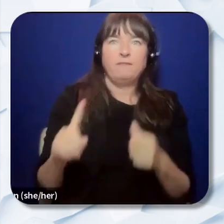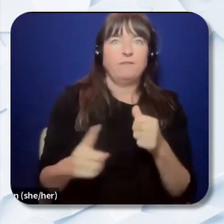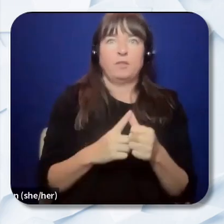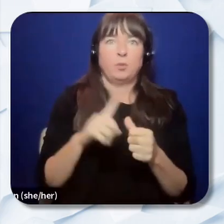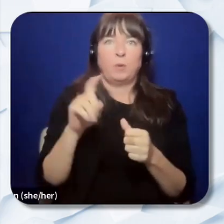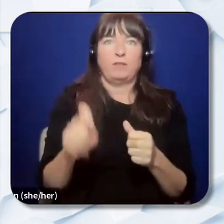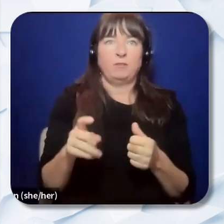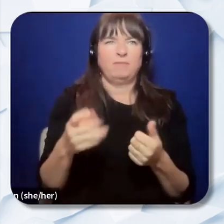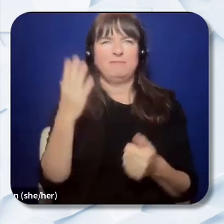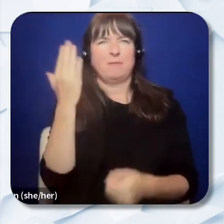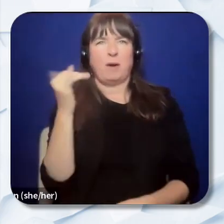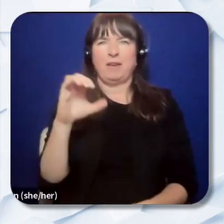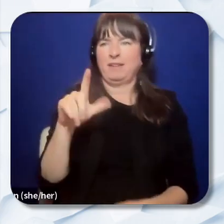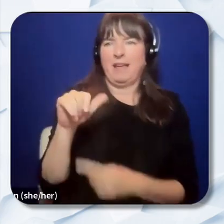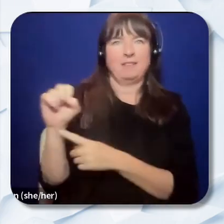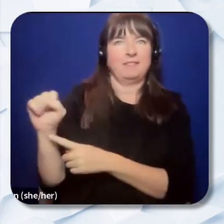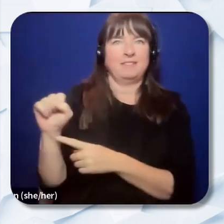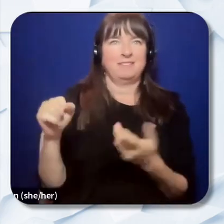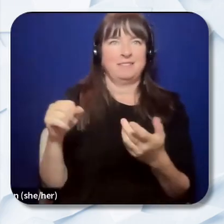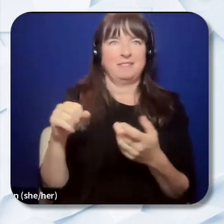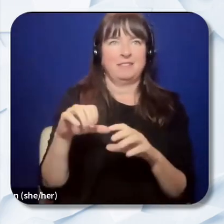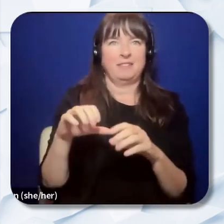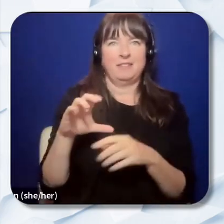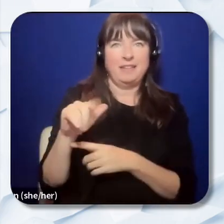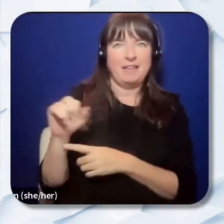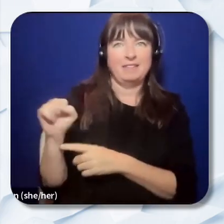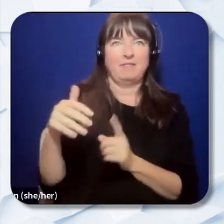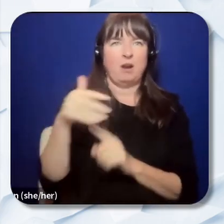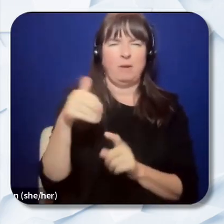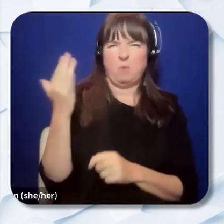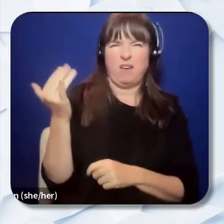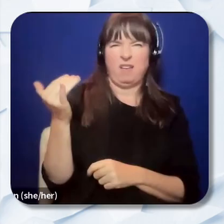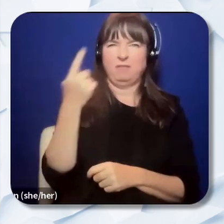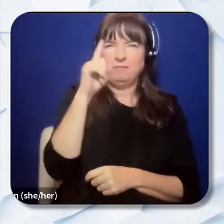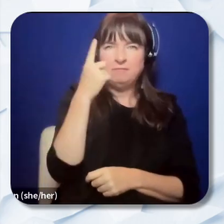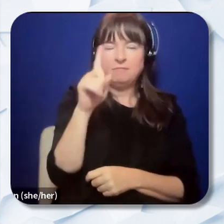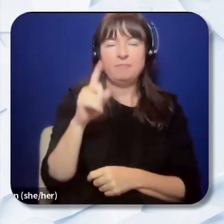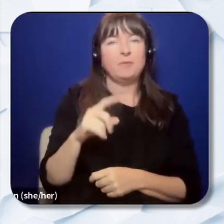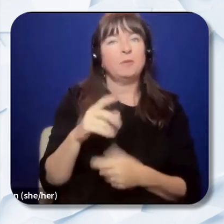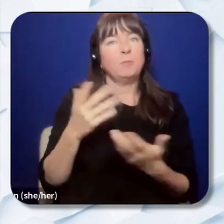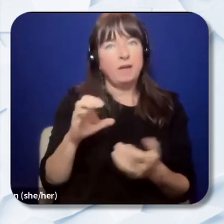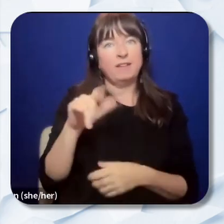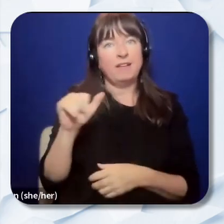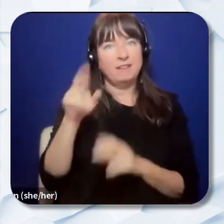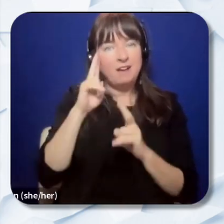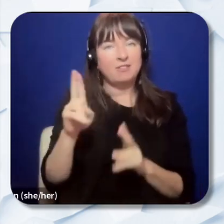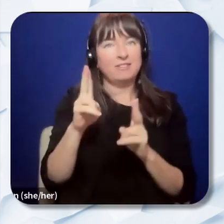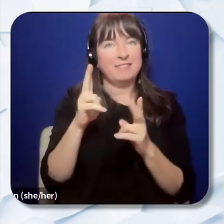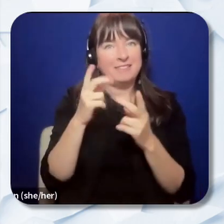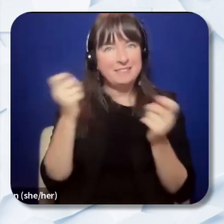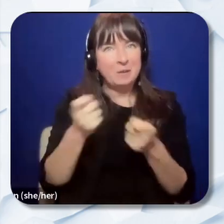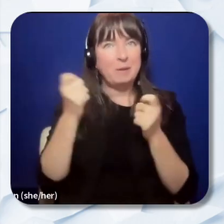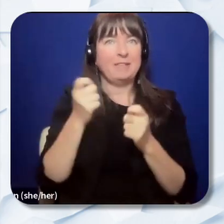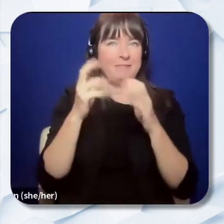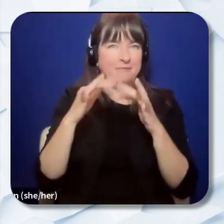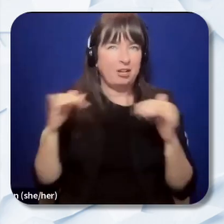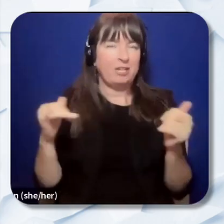why CLASS and CLASS environment? Well CLASS honors and celebrates the variations in interactions that